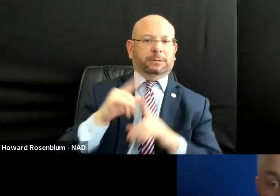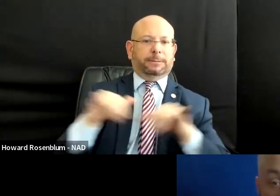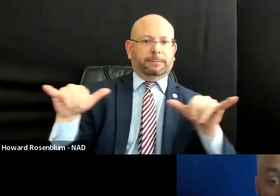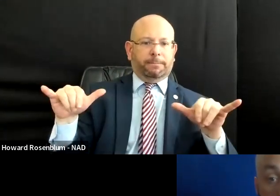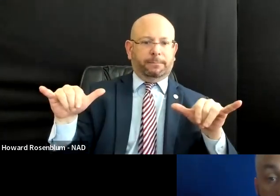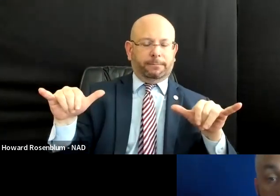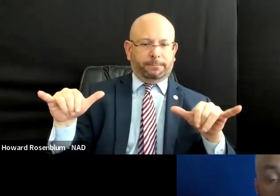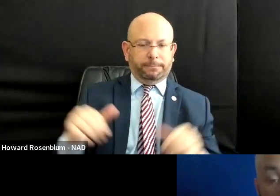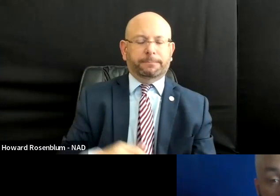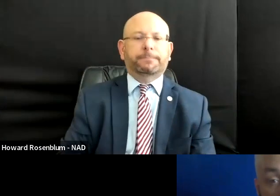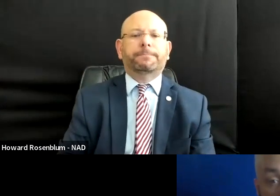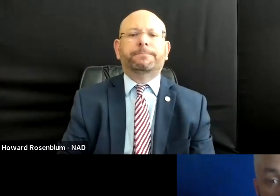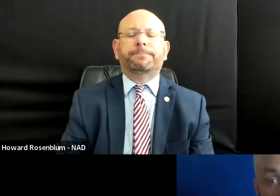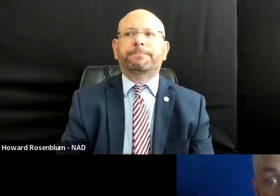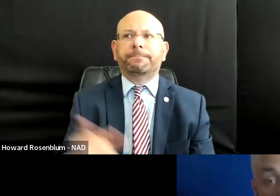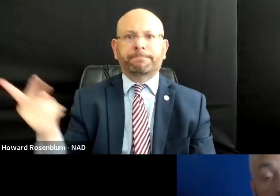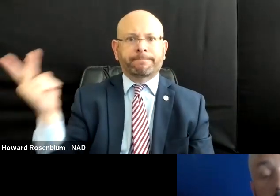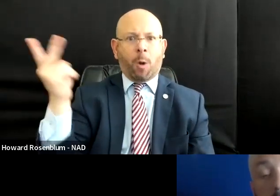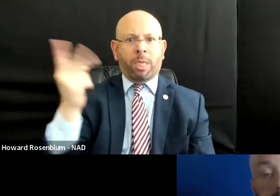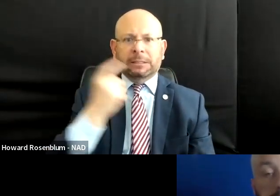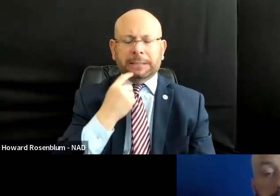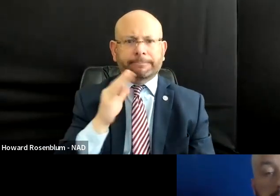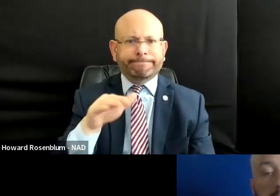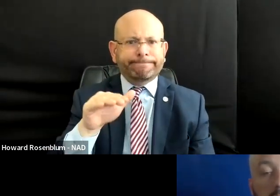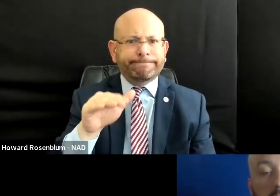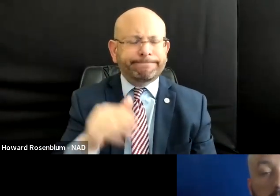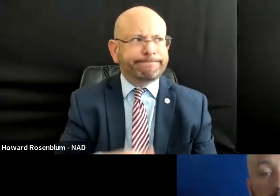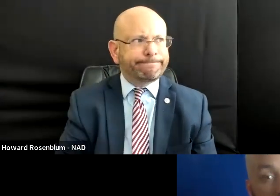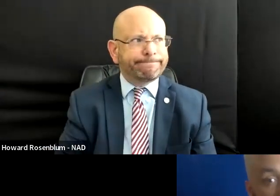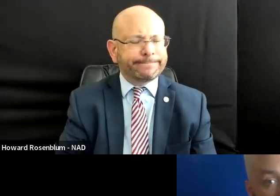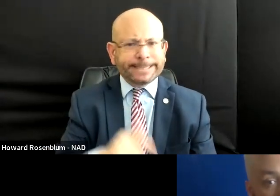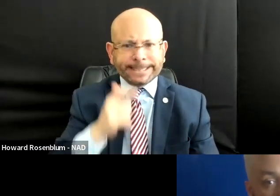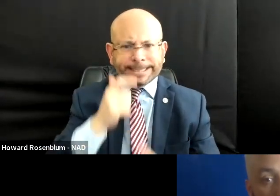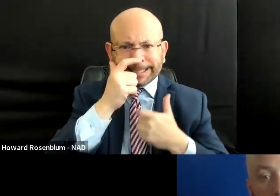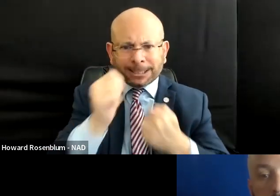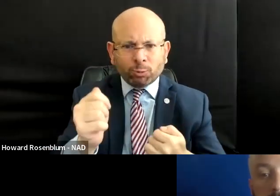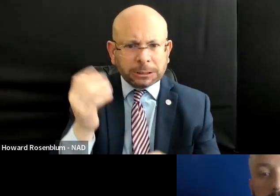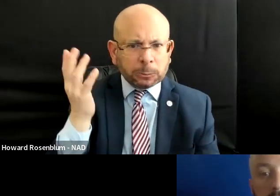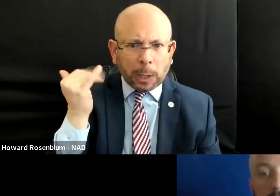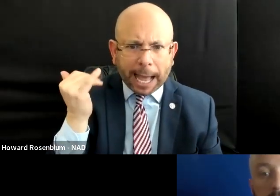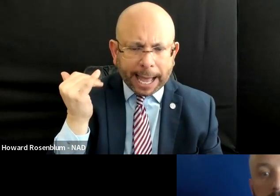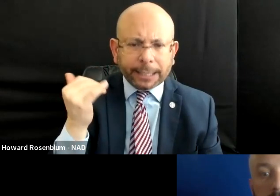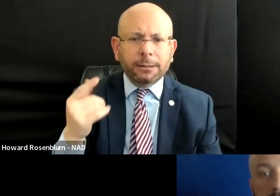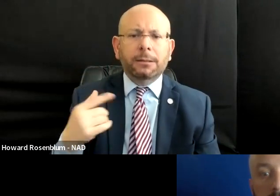at NAD, Uber and Lyft, the two ride share services reached out to NAD at the